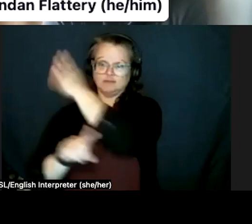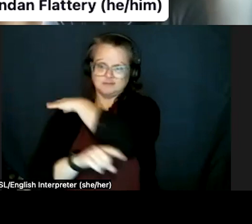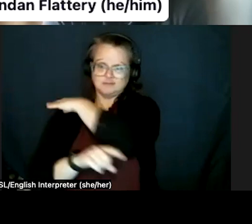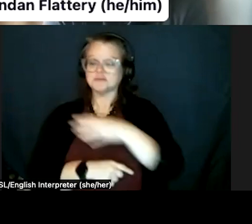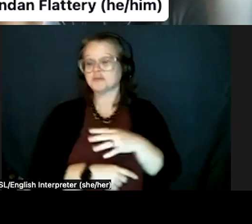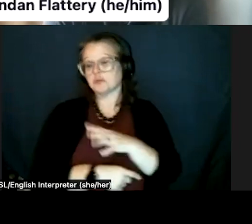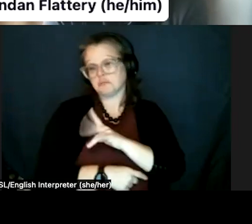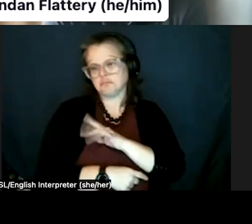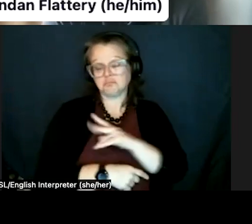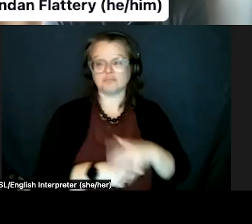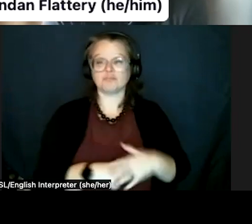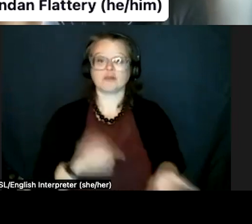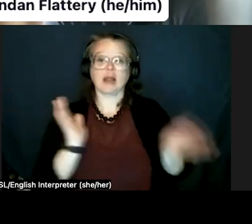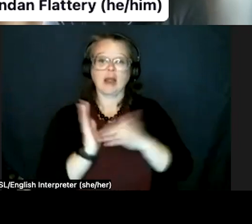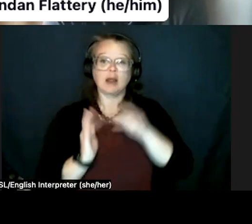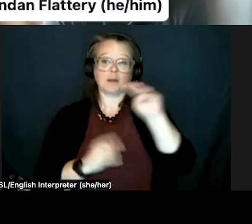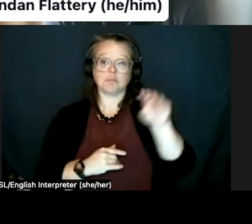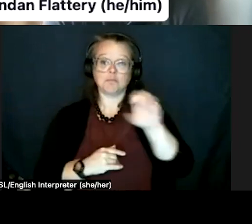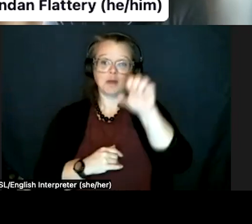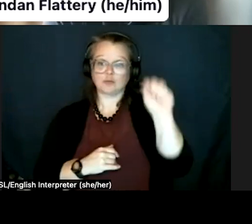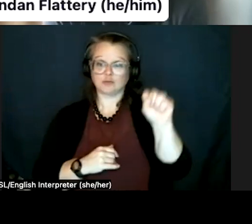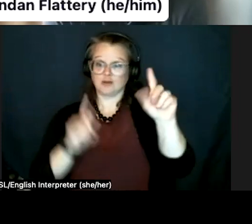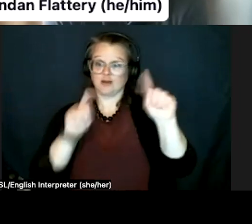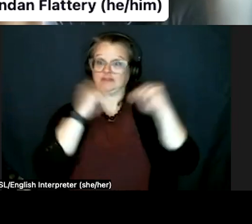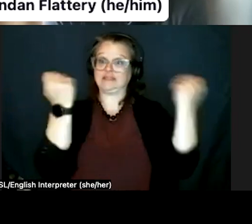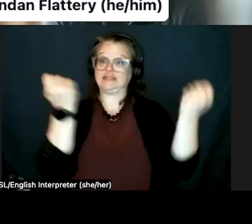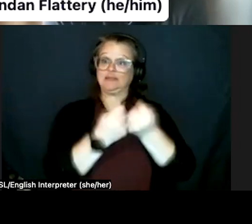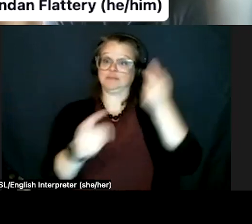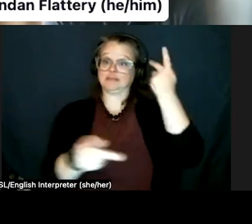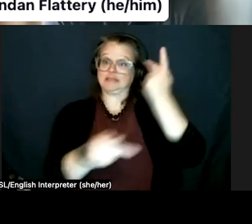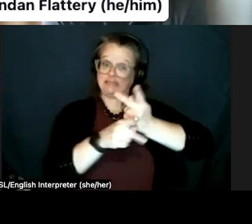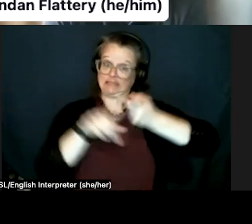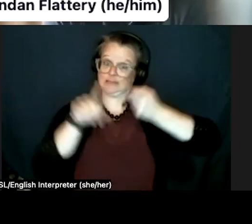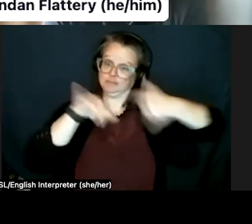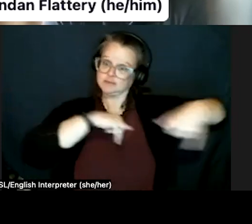people as we all been, you know, discussing our various workflows, they're all kind of similar,